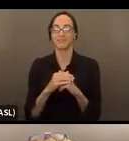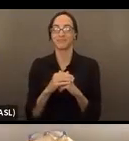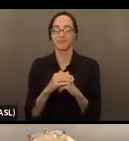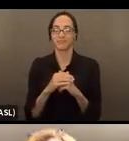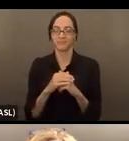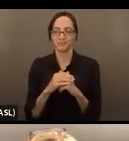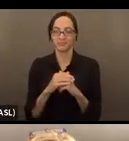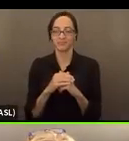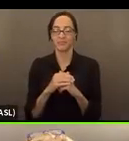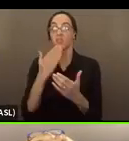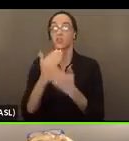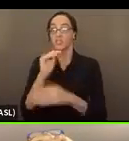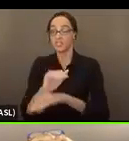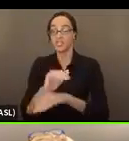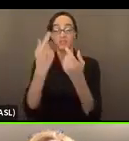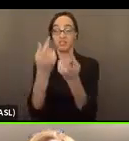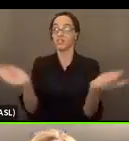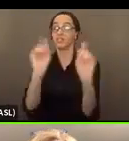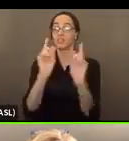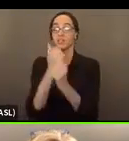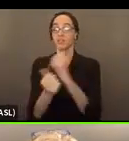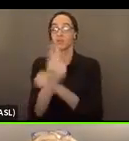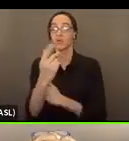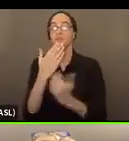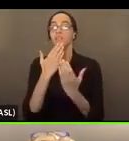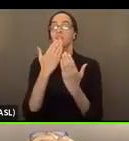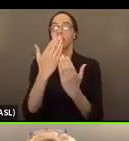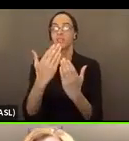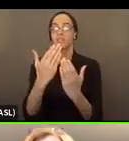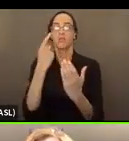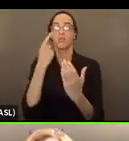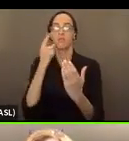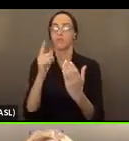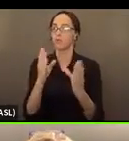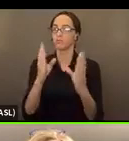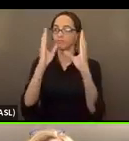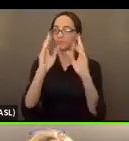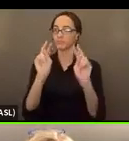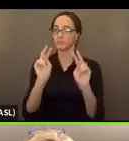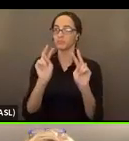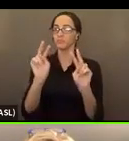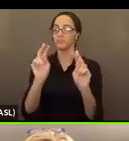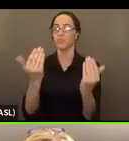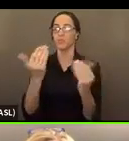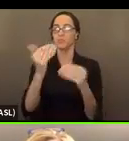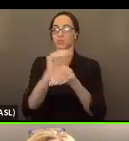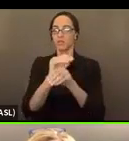good evening everyone and thanks for turning in tuning into this tonight's virtual town hall